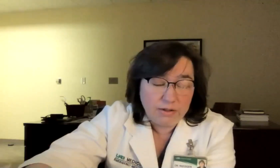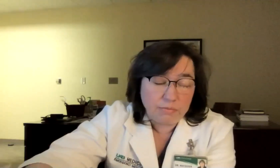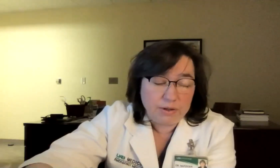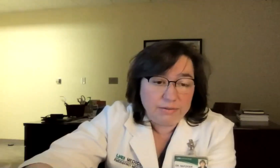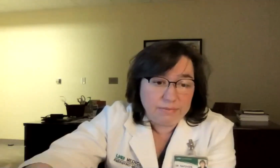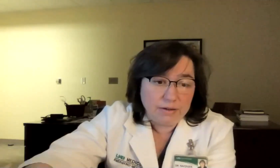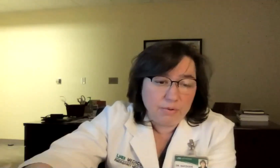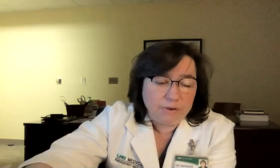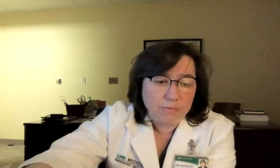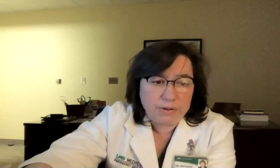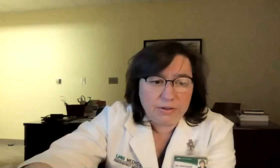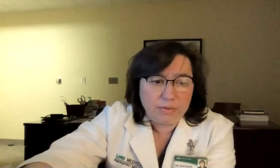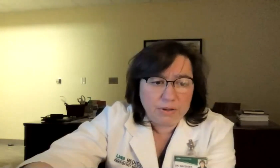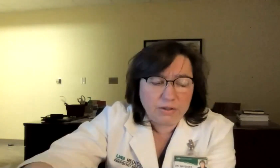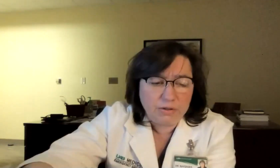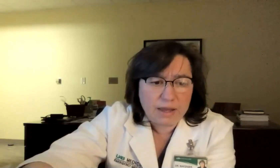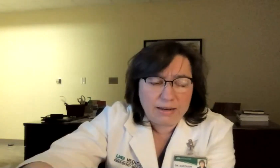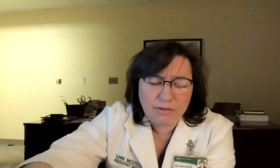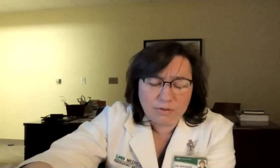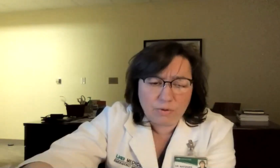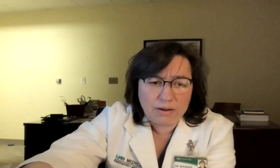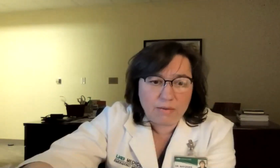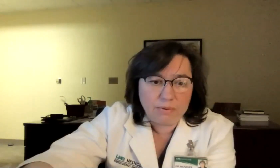pretty you know we felt pretty good that we could do that even though it's quite complex